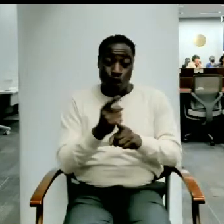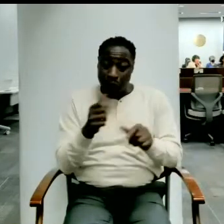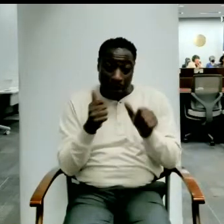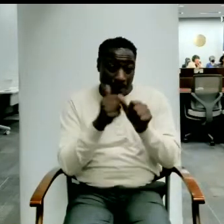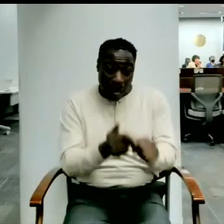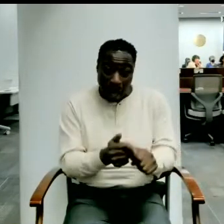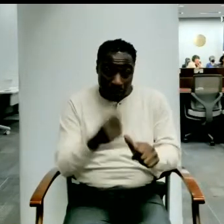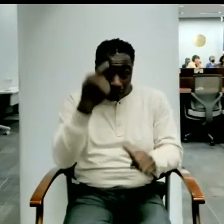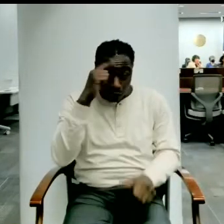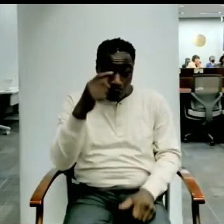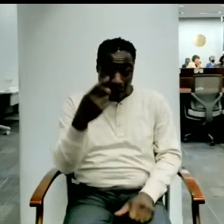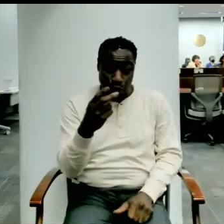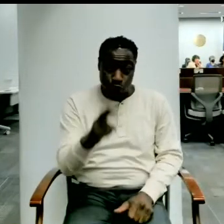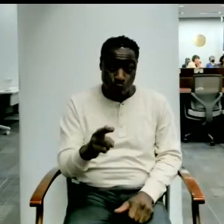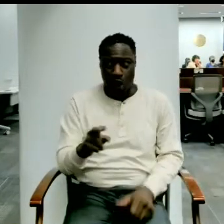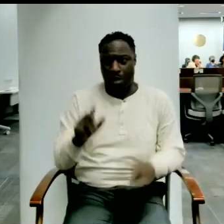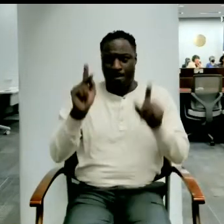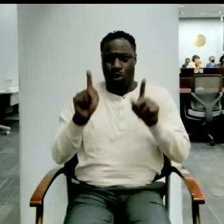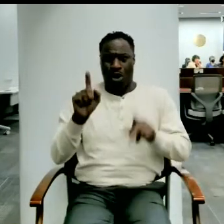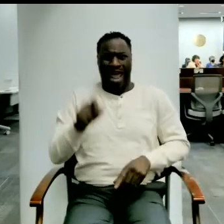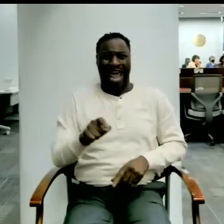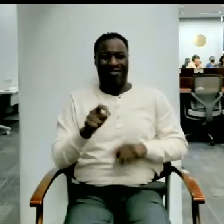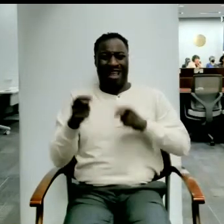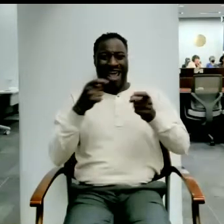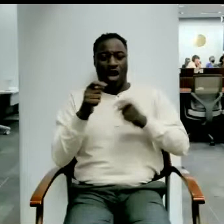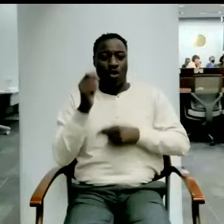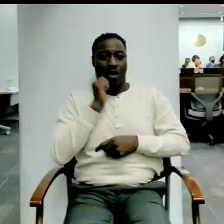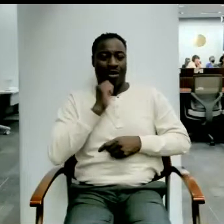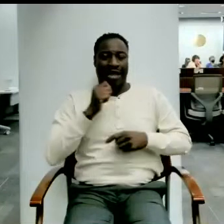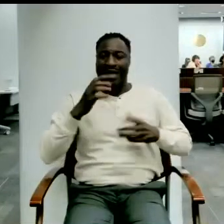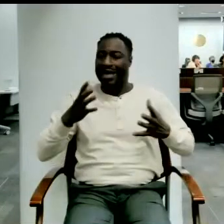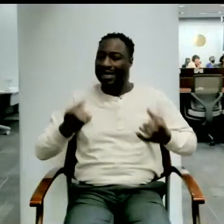that they are dealing with everyday. It is exhausting, it is overwhelming at a time